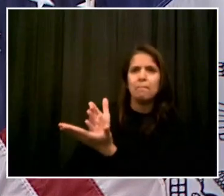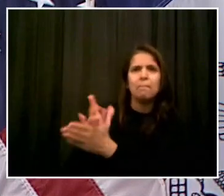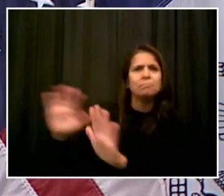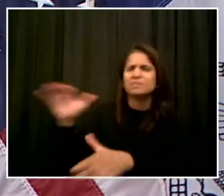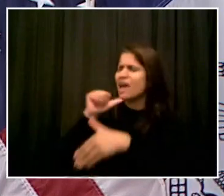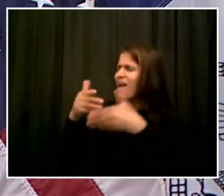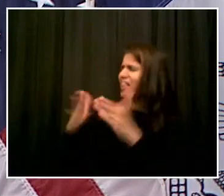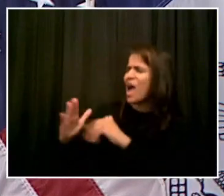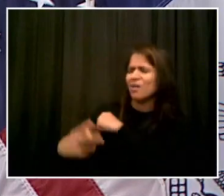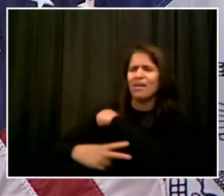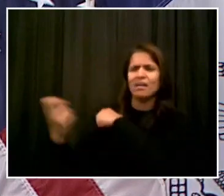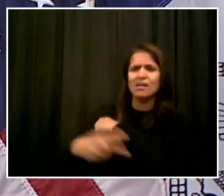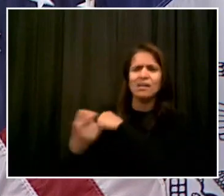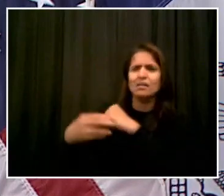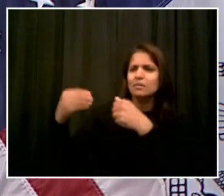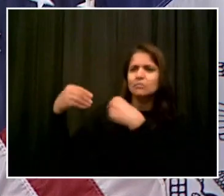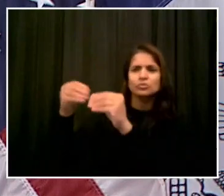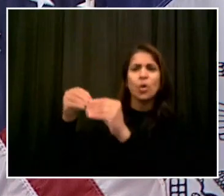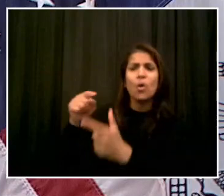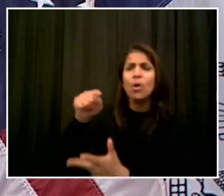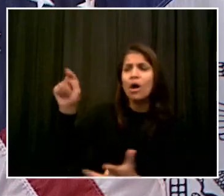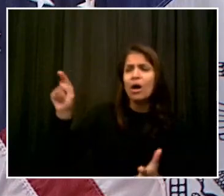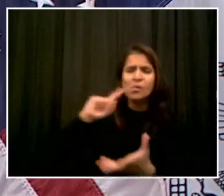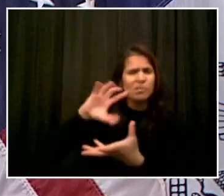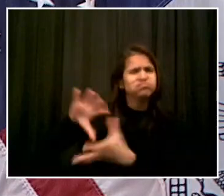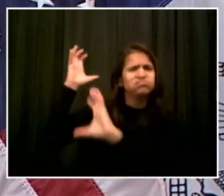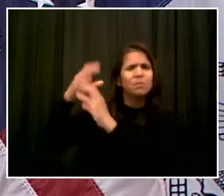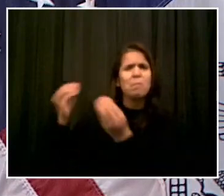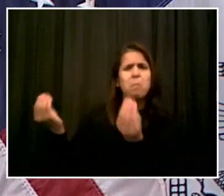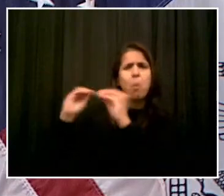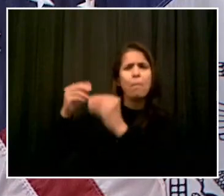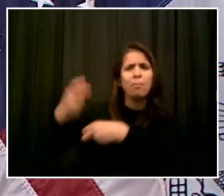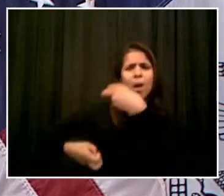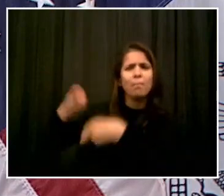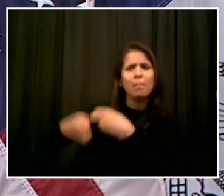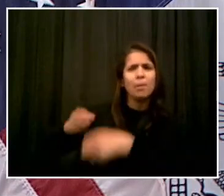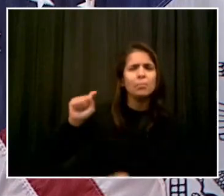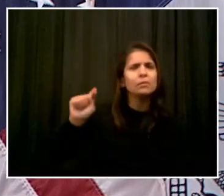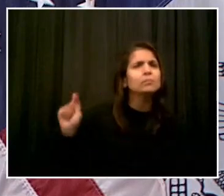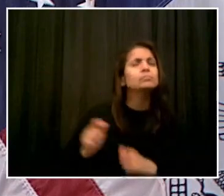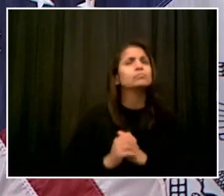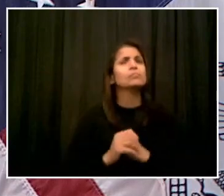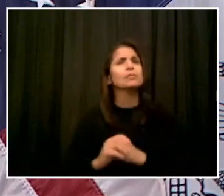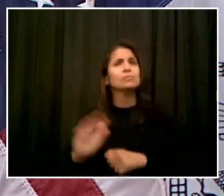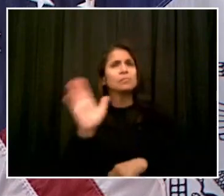THE CITY OF EIGHT MILLION